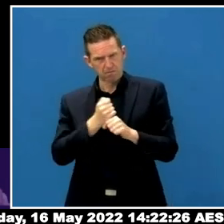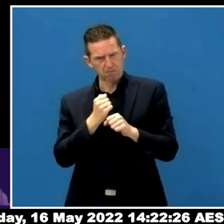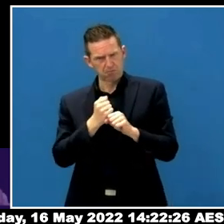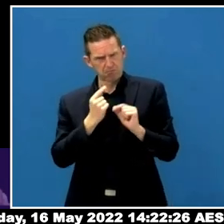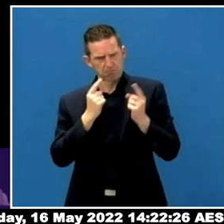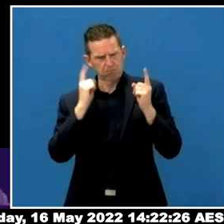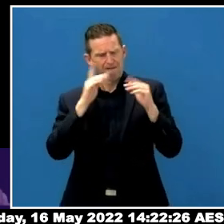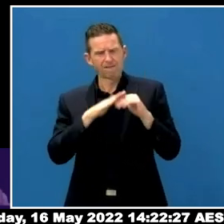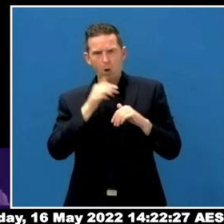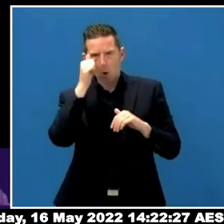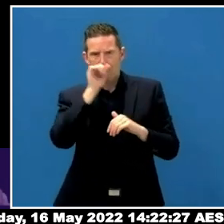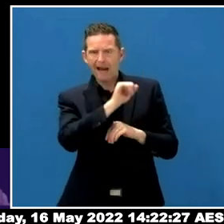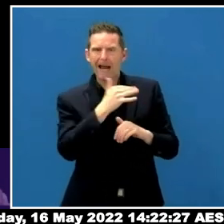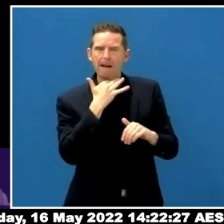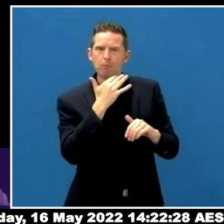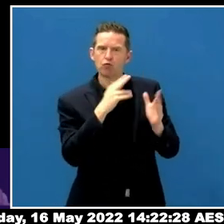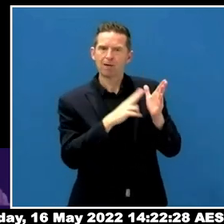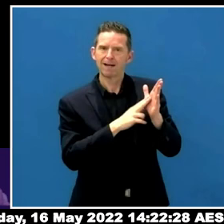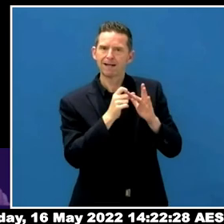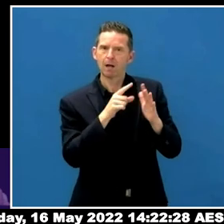That was all his NDIS funding.